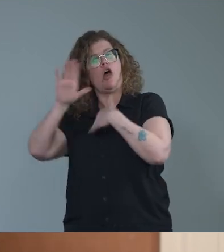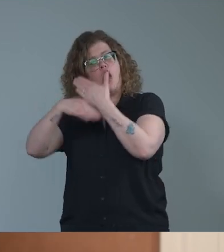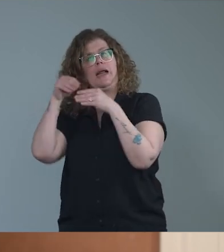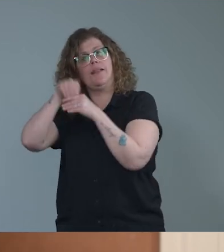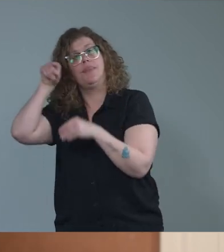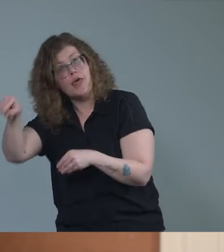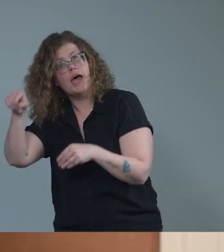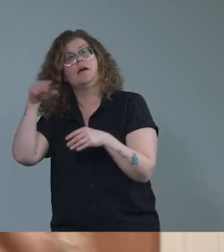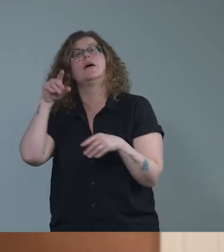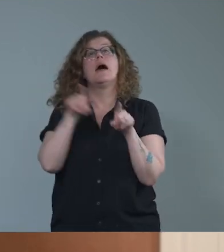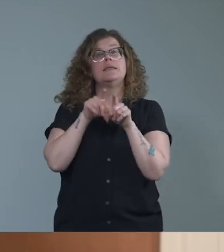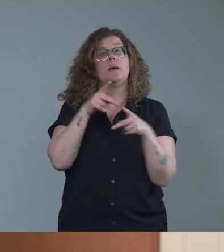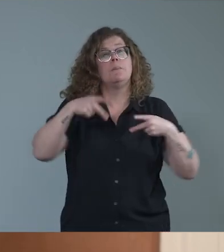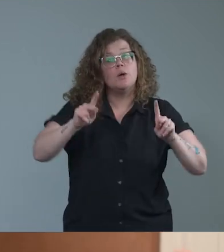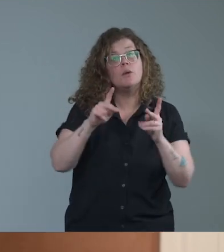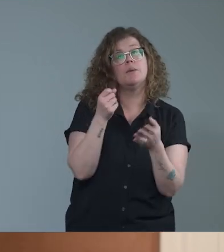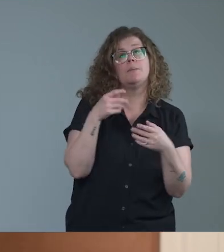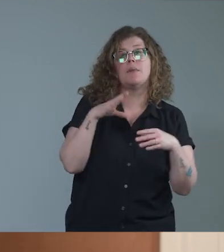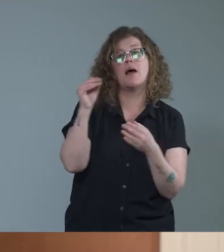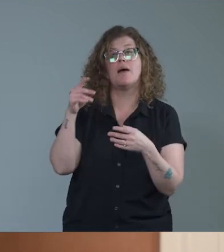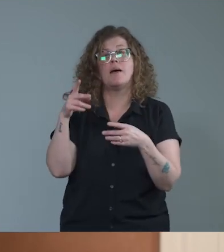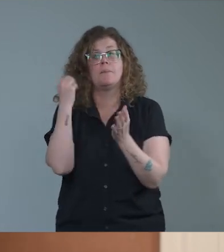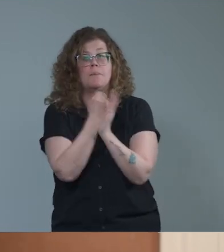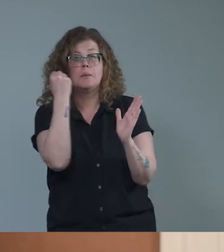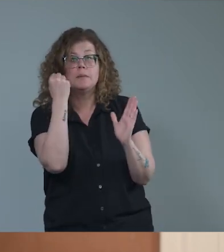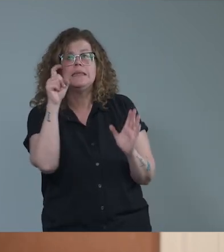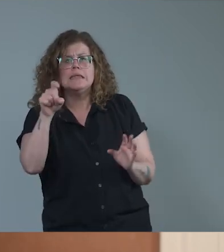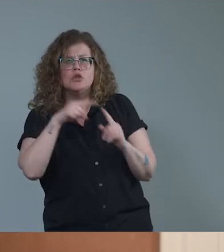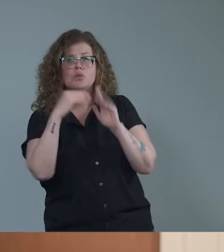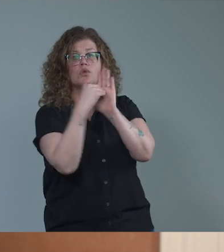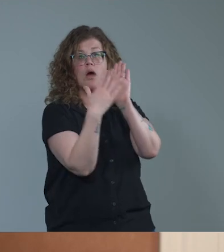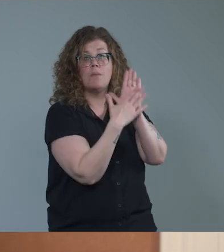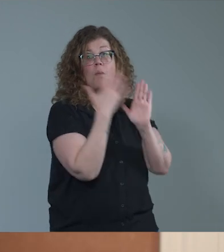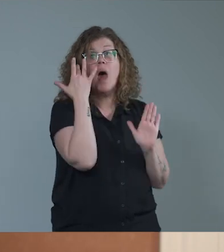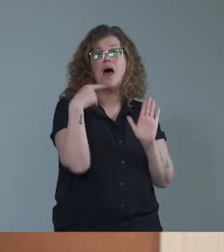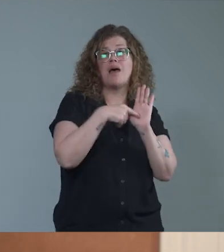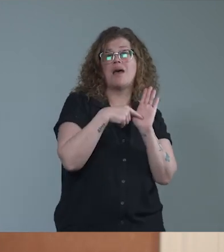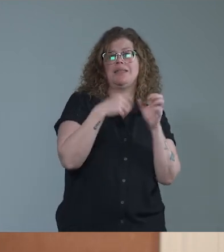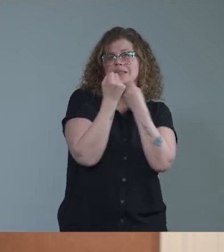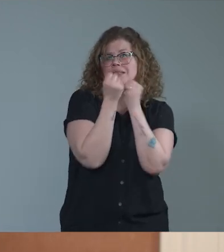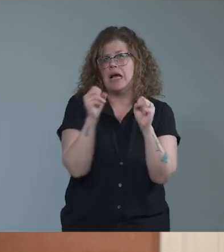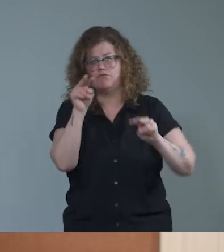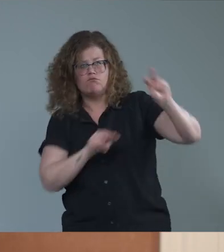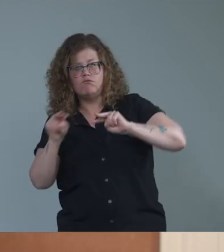going to be on site, how equipment is going to be locked and stored, what the procedures are for ensuring the safety of that equipment, and